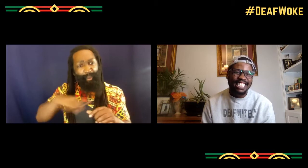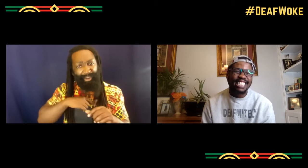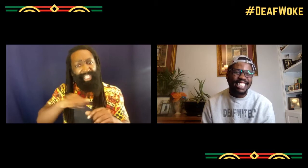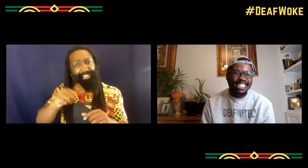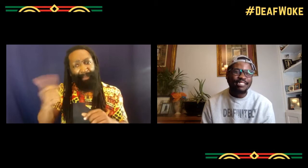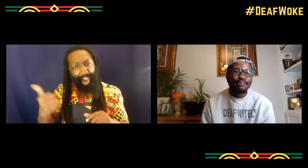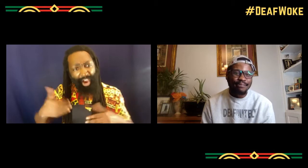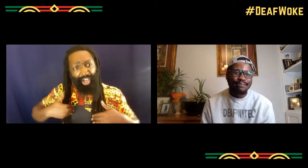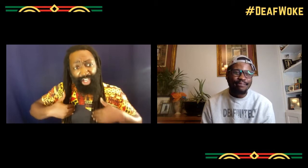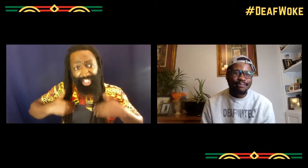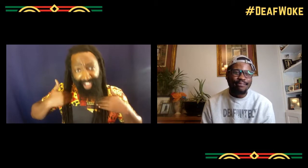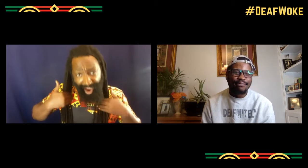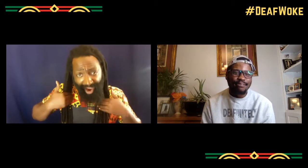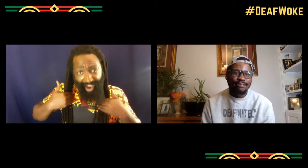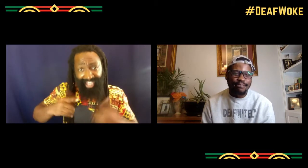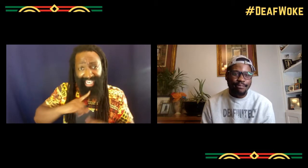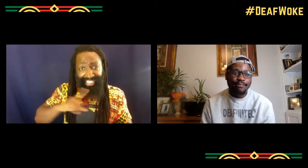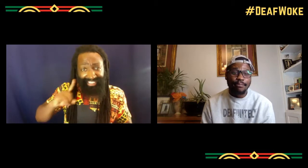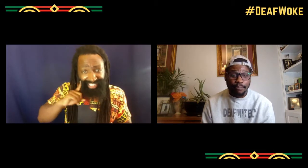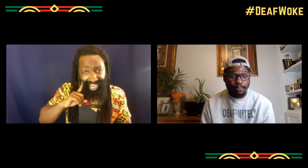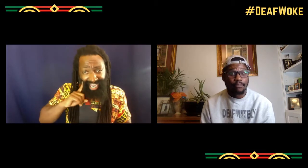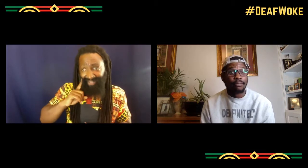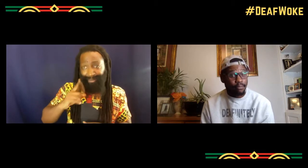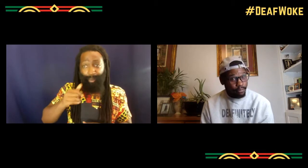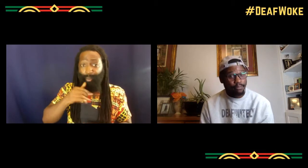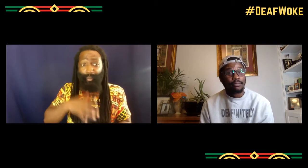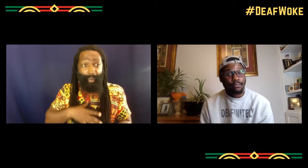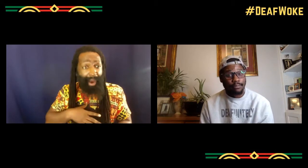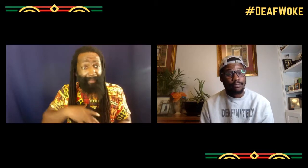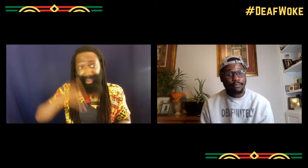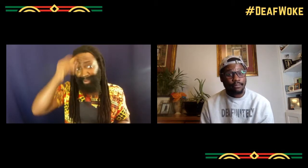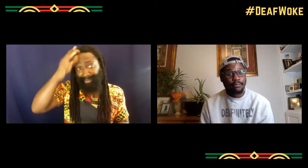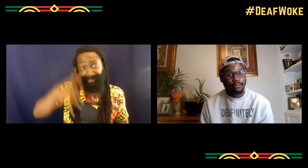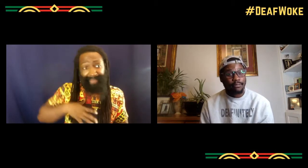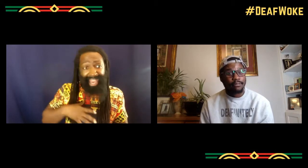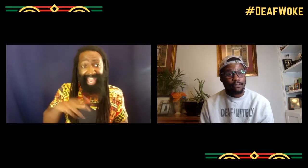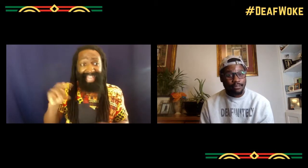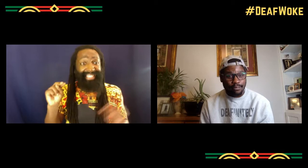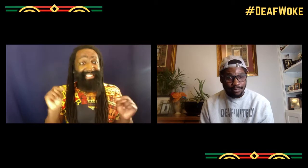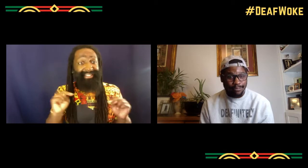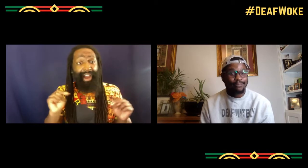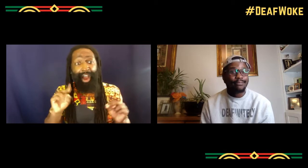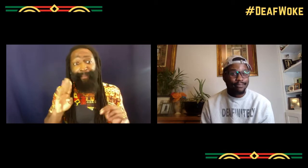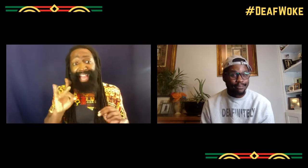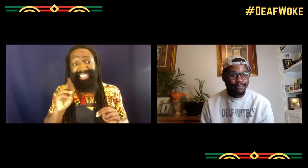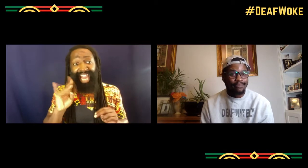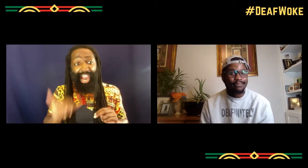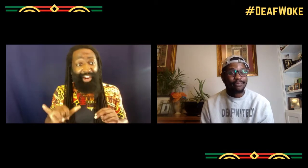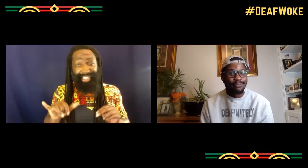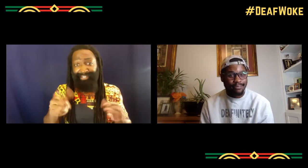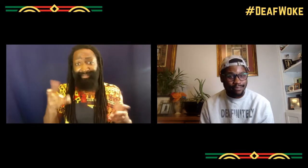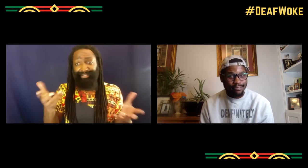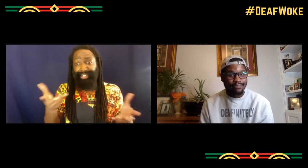if you can teach hearing people we need you too. So we need to talk to the young deaf, black, brothers and sisters.